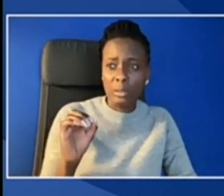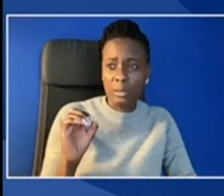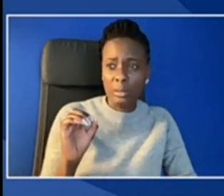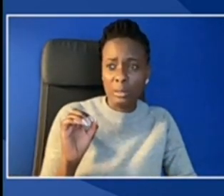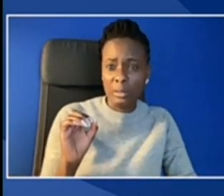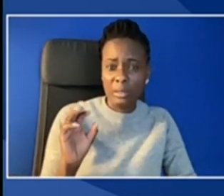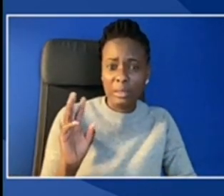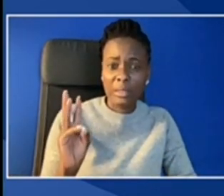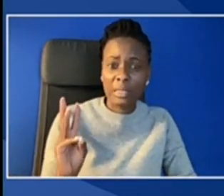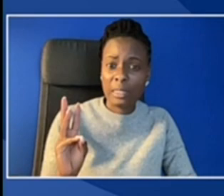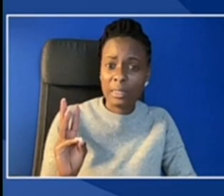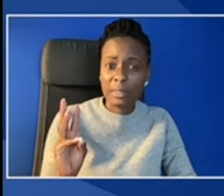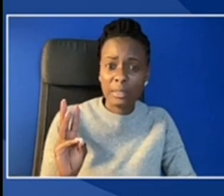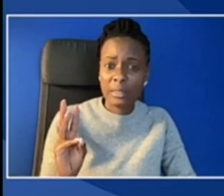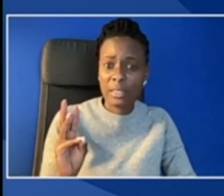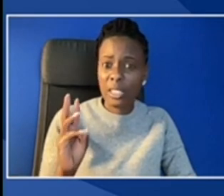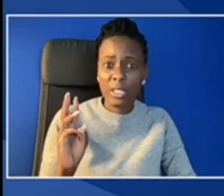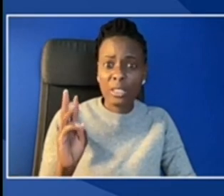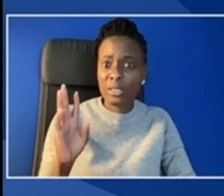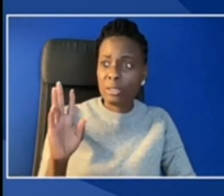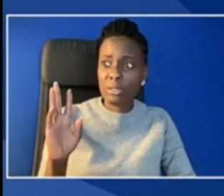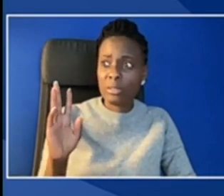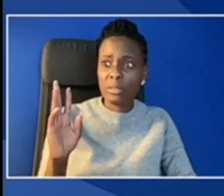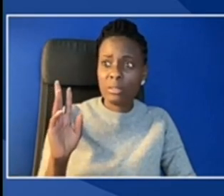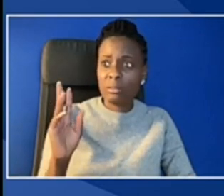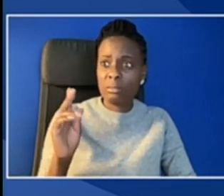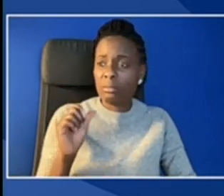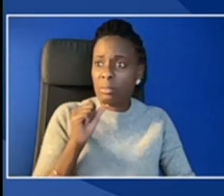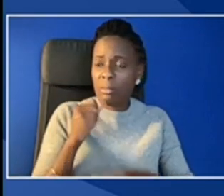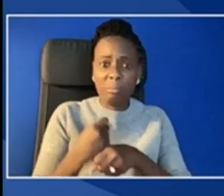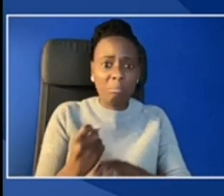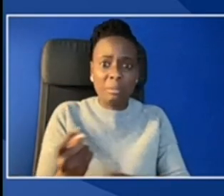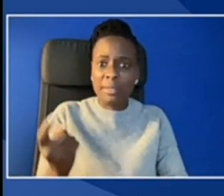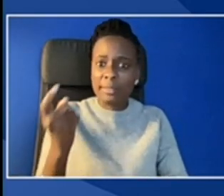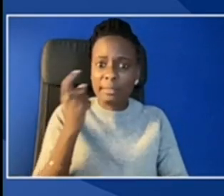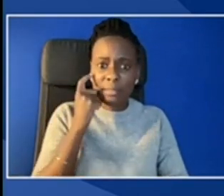it just kind of ridiculous how I've tried